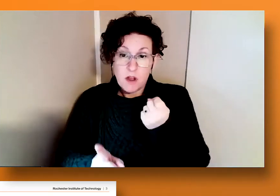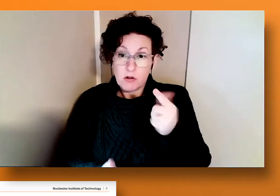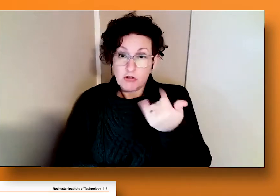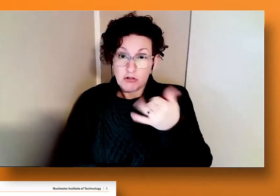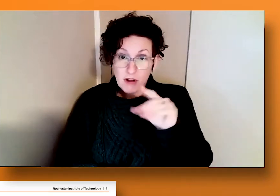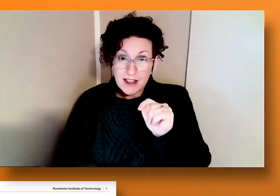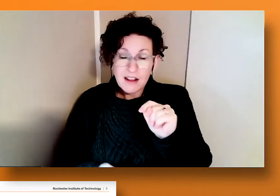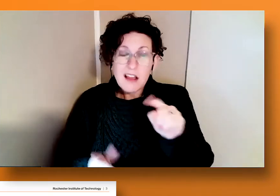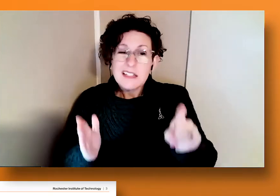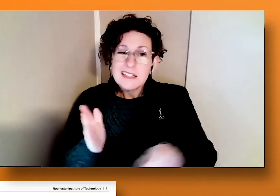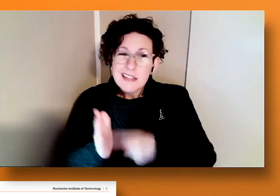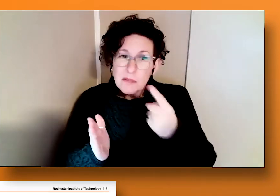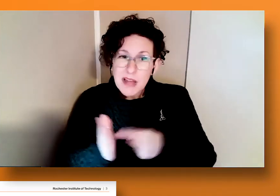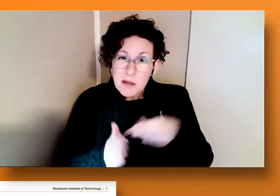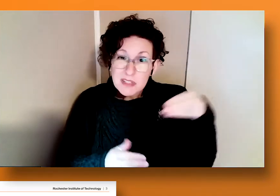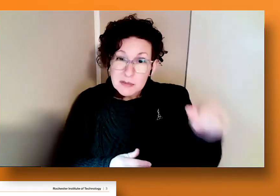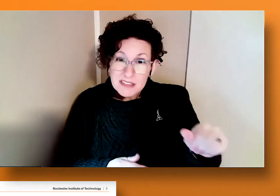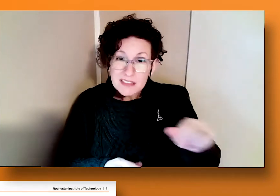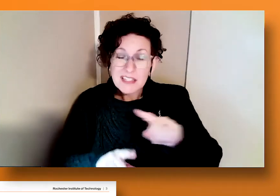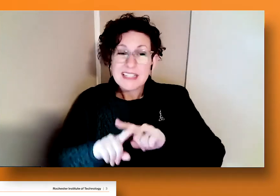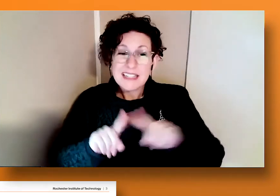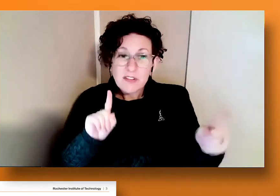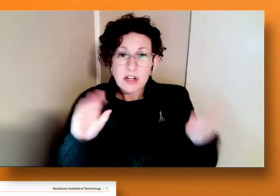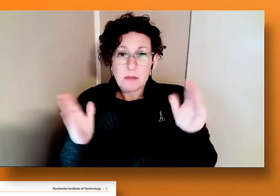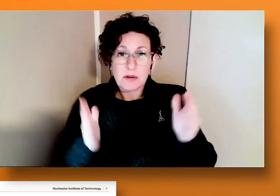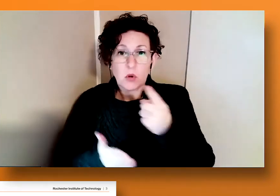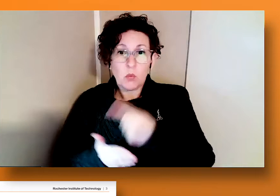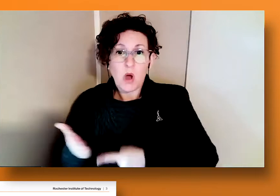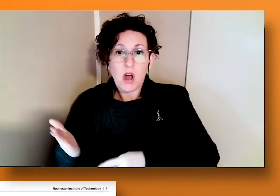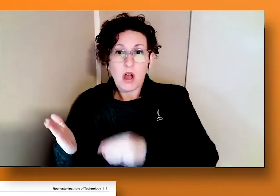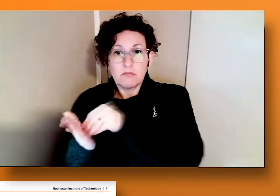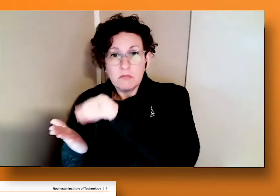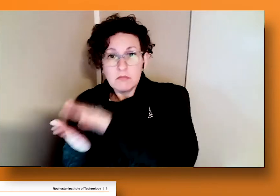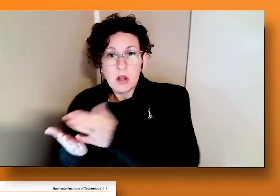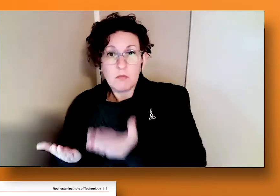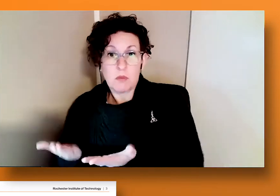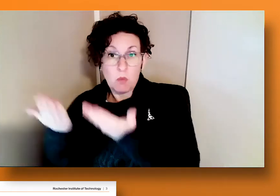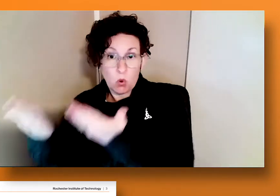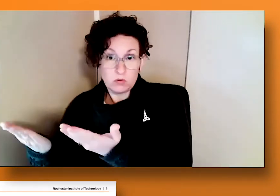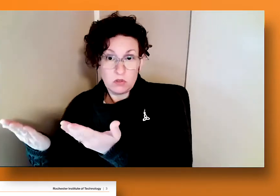than what was originally proposed or originally budgeted. So we use the broad categories on the budget side,